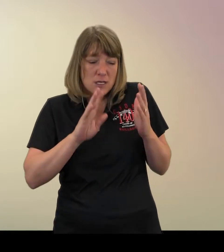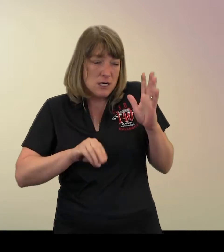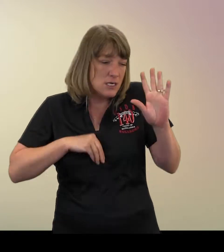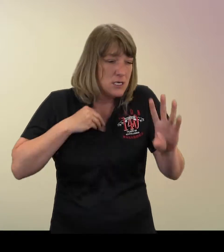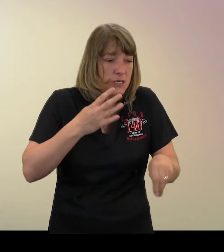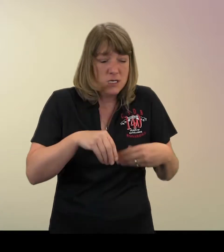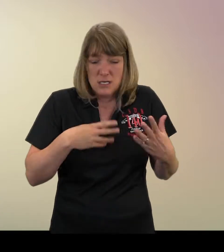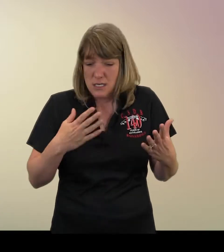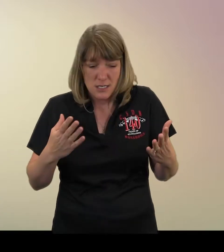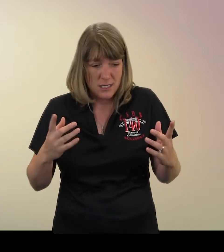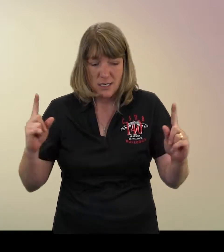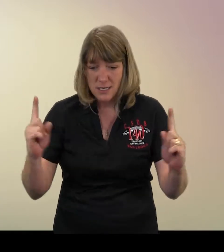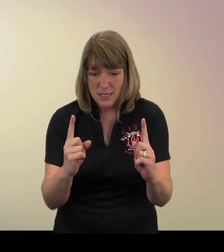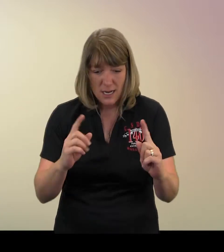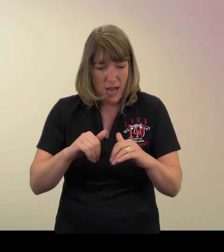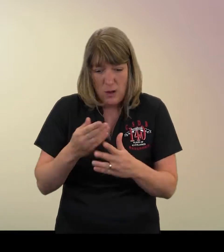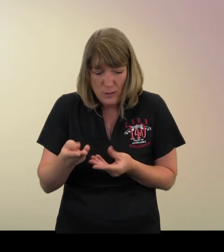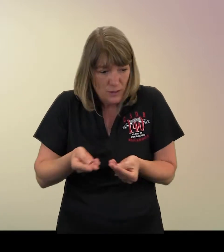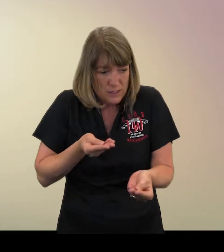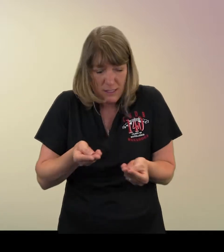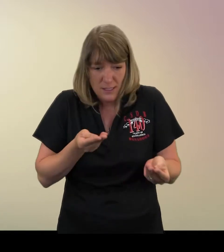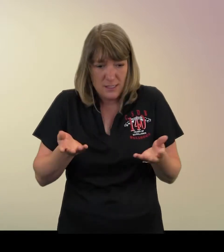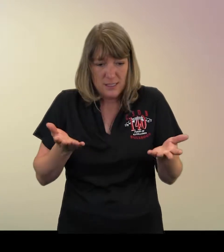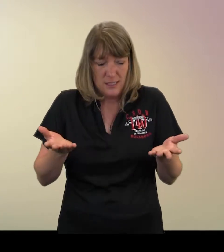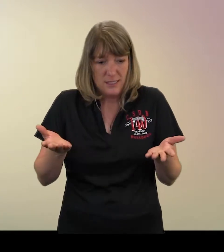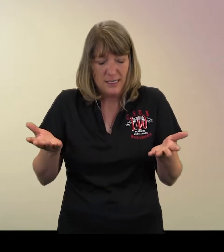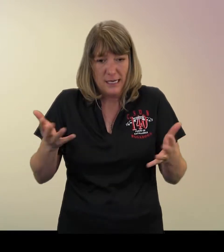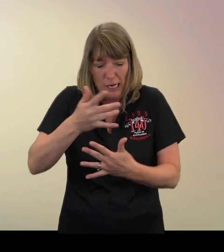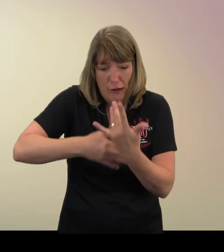a lot to mediate peer interactions and sometimes these